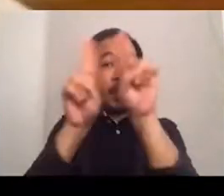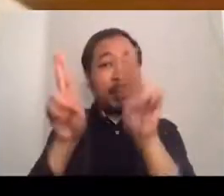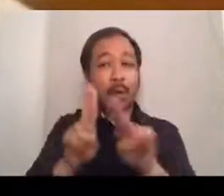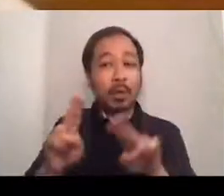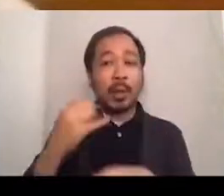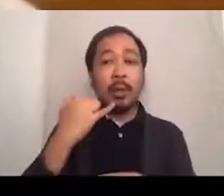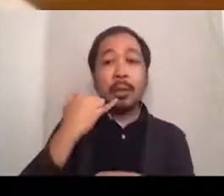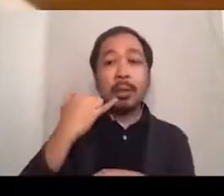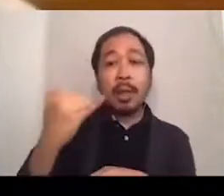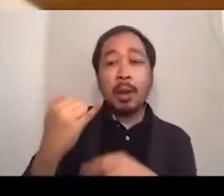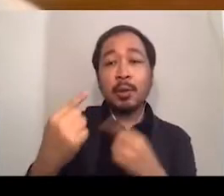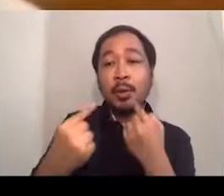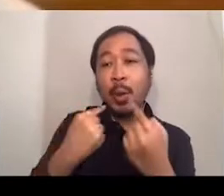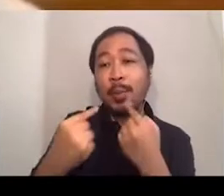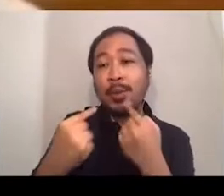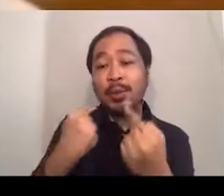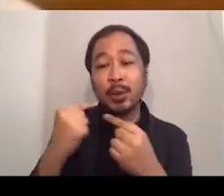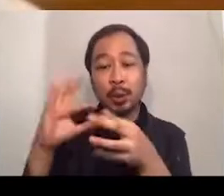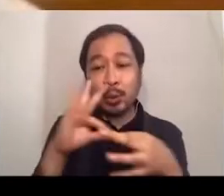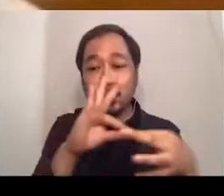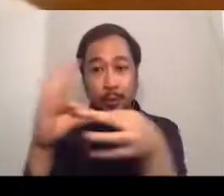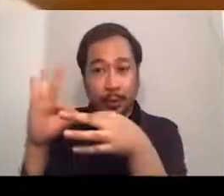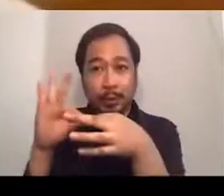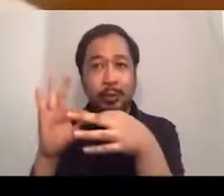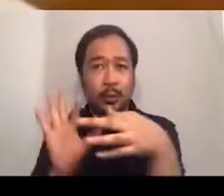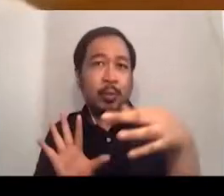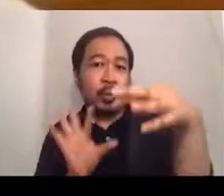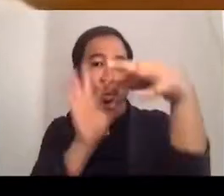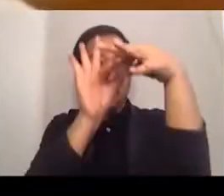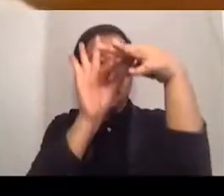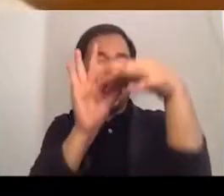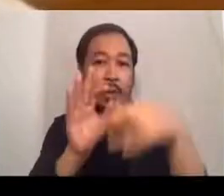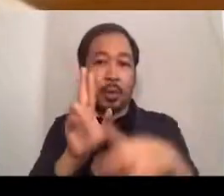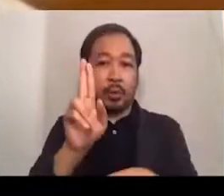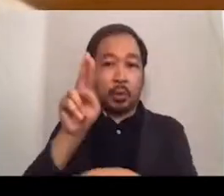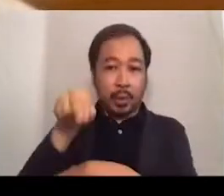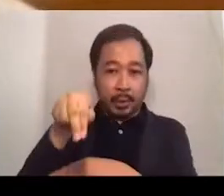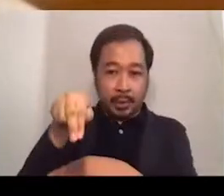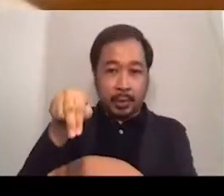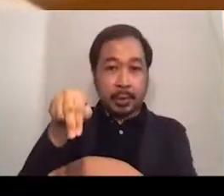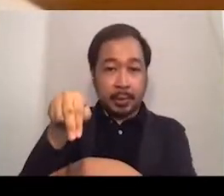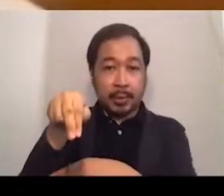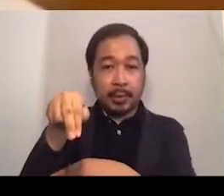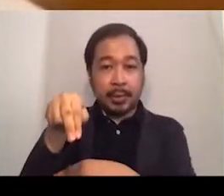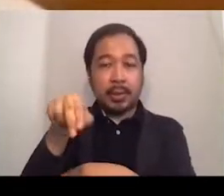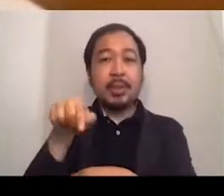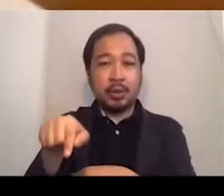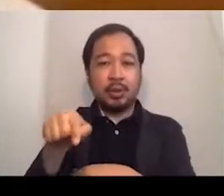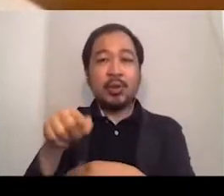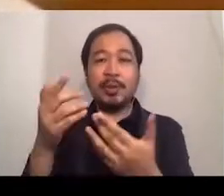as the UN specialized agency for information and communication technology.